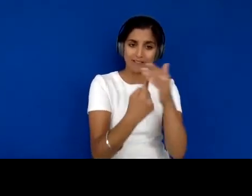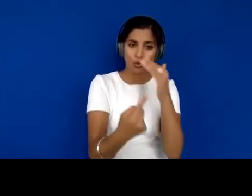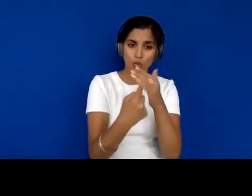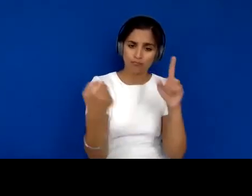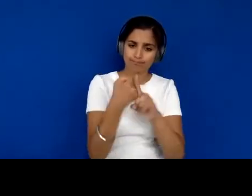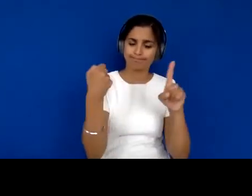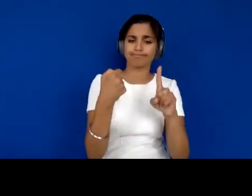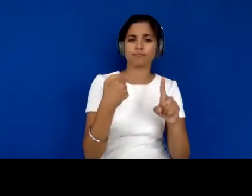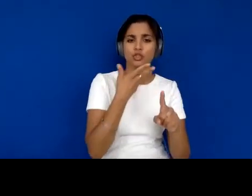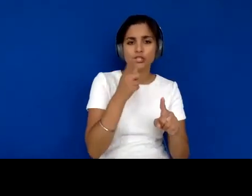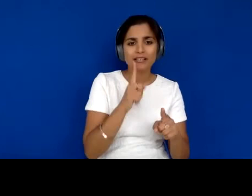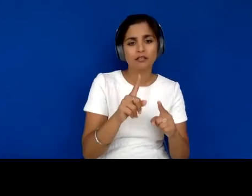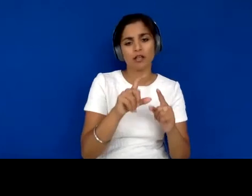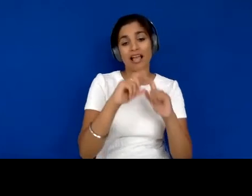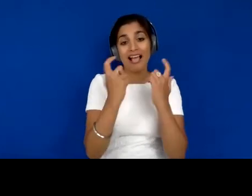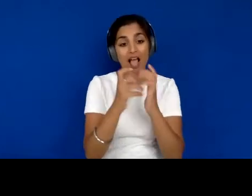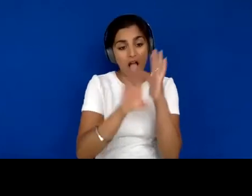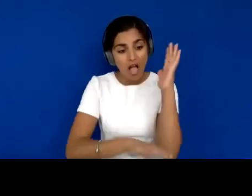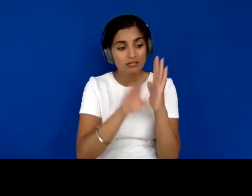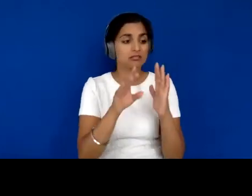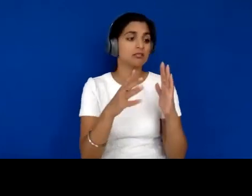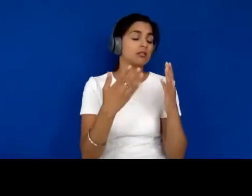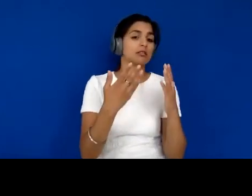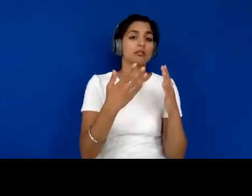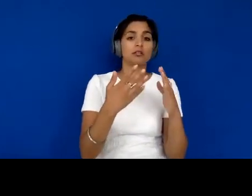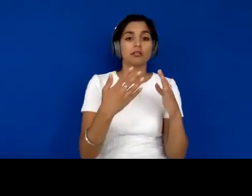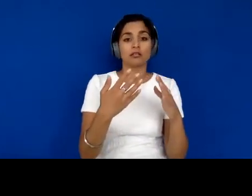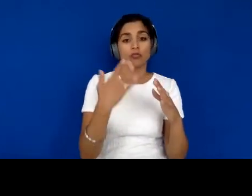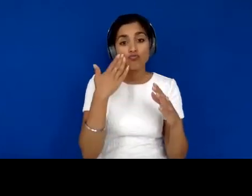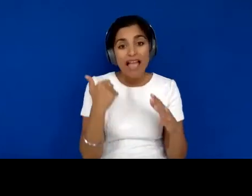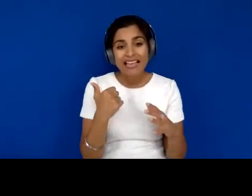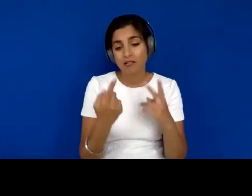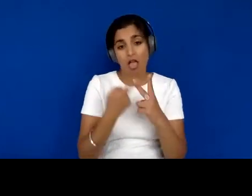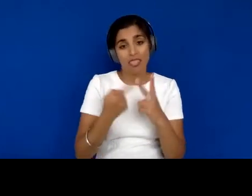others if there is something that I wish you can keep from my presentation is the